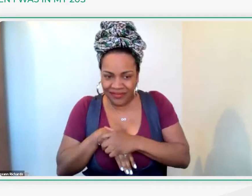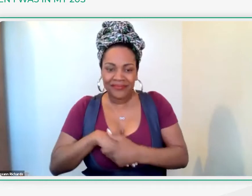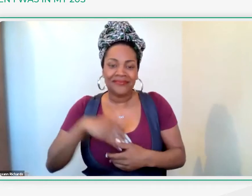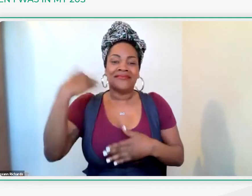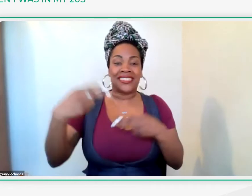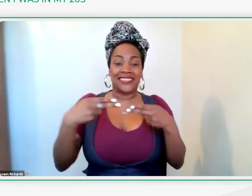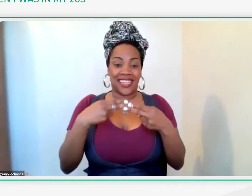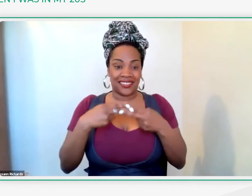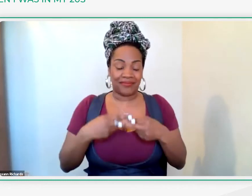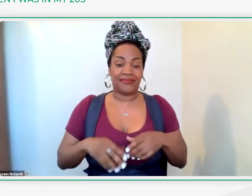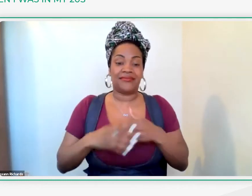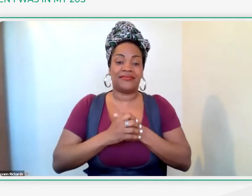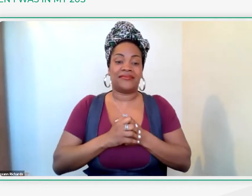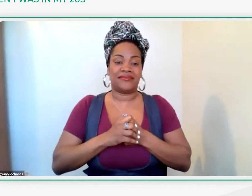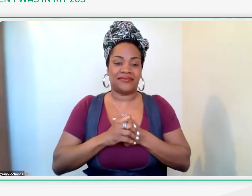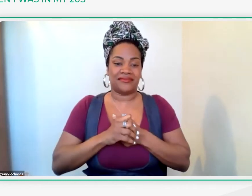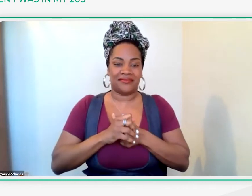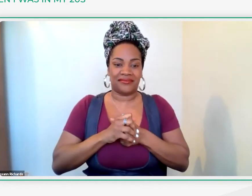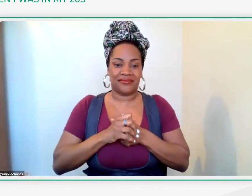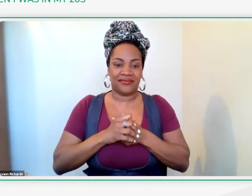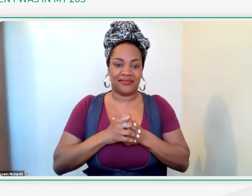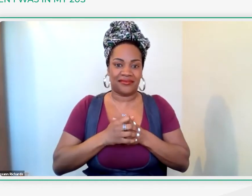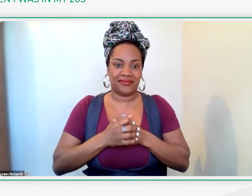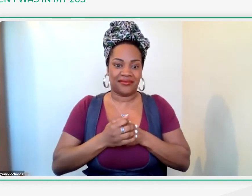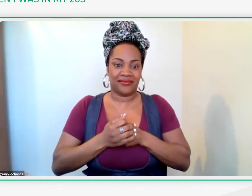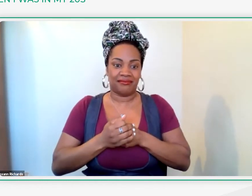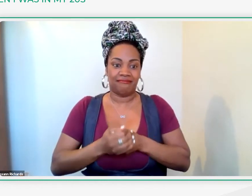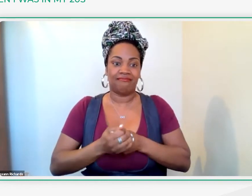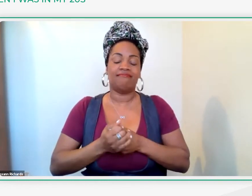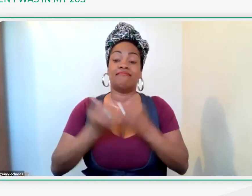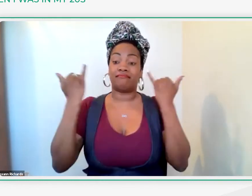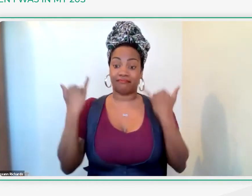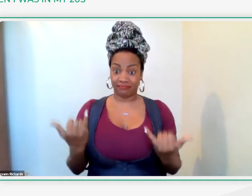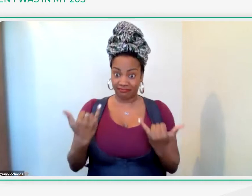going to take over the world! Next slide.